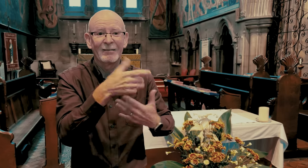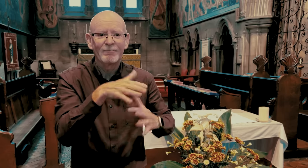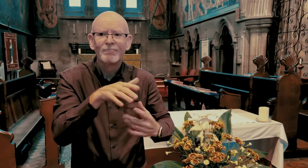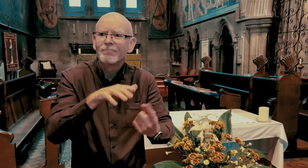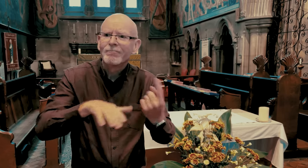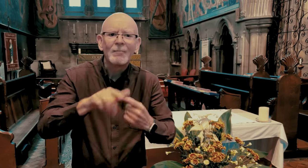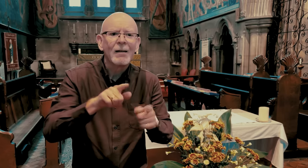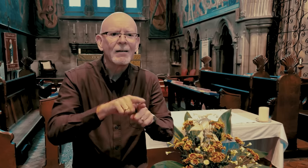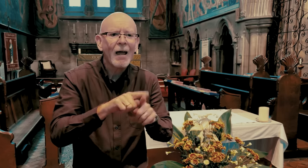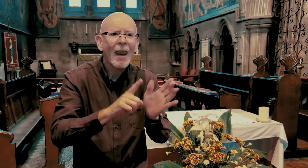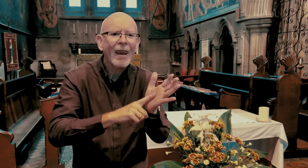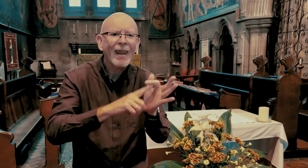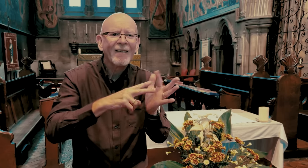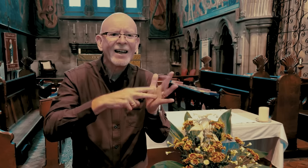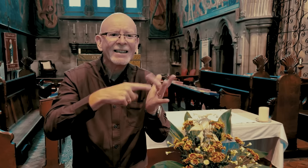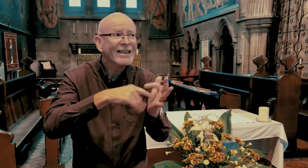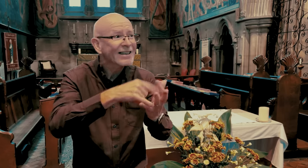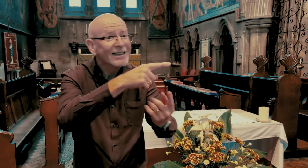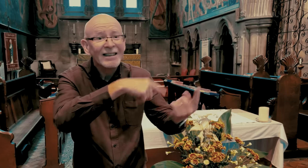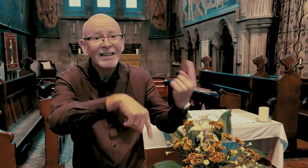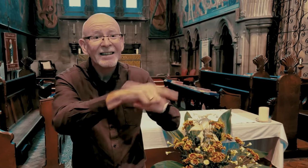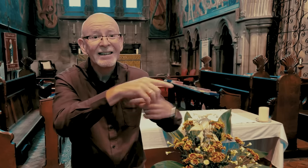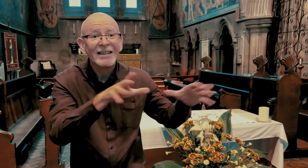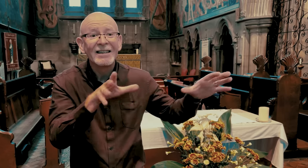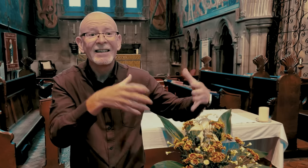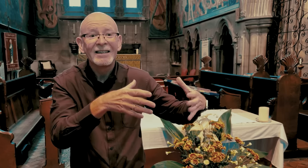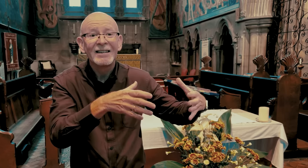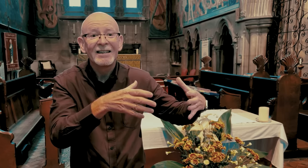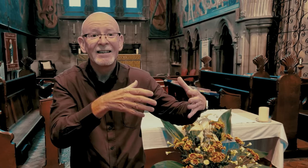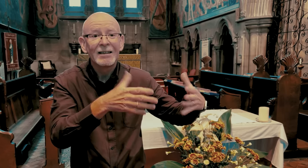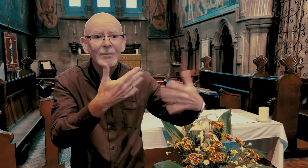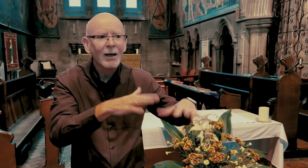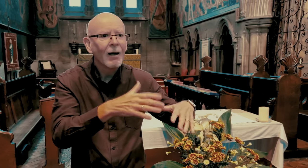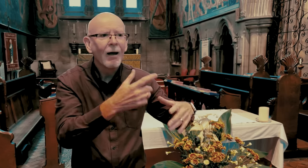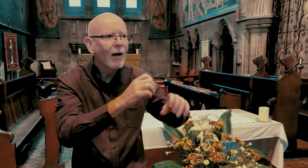and the Levites who taught the people